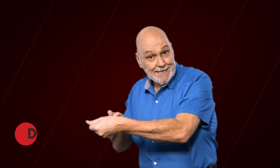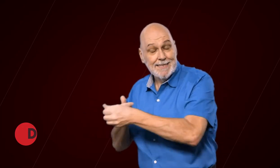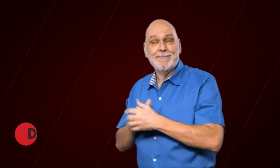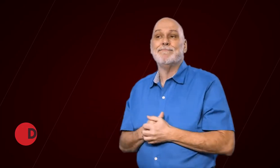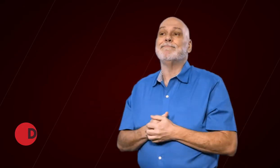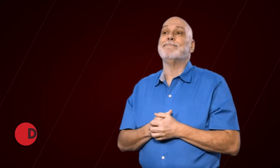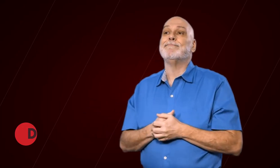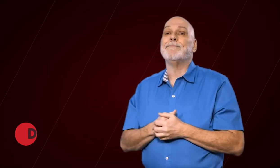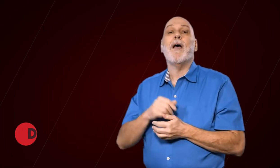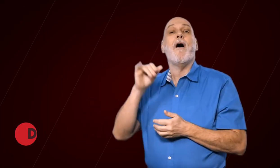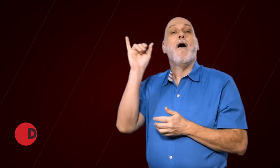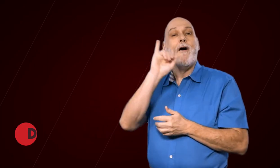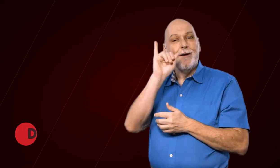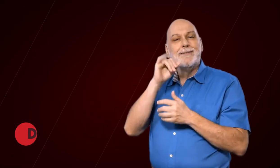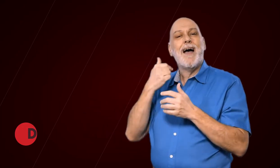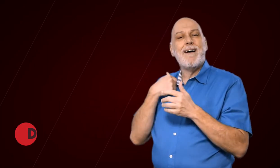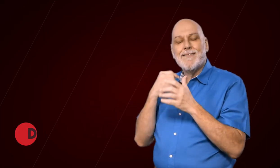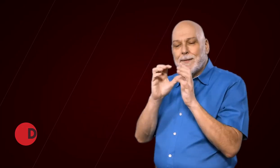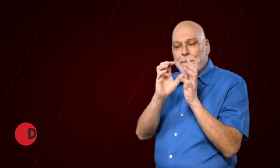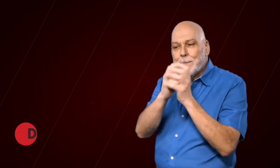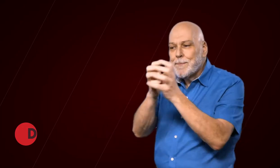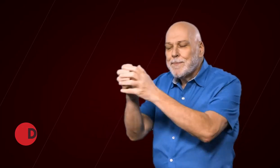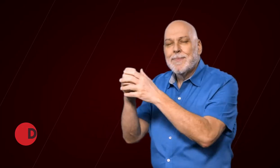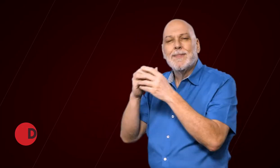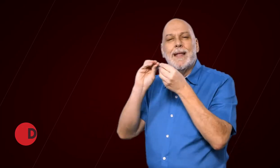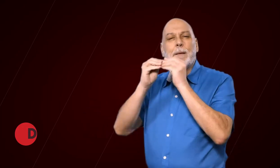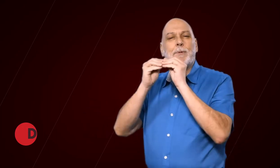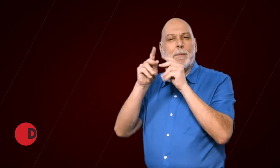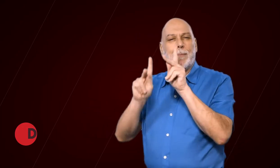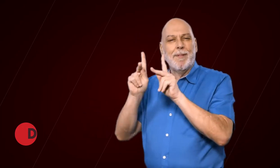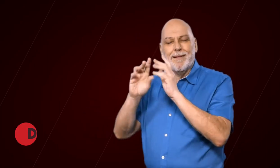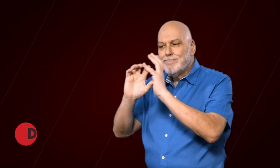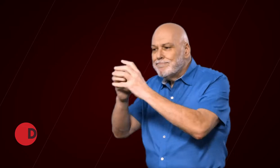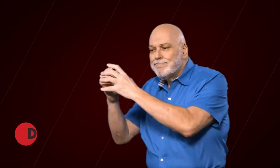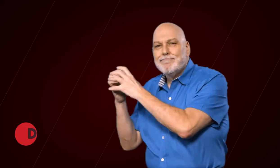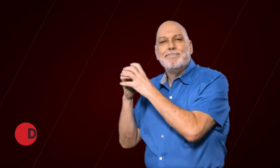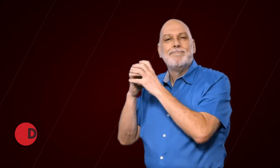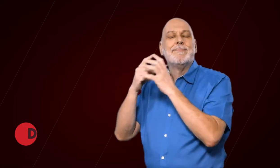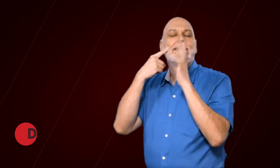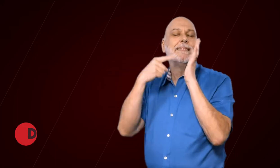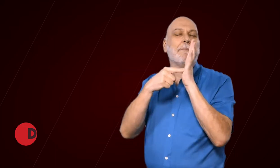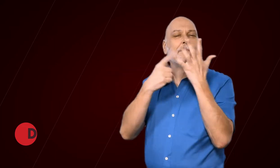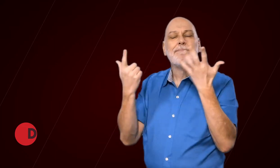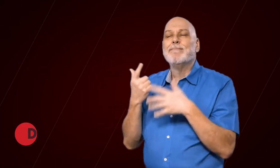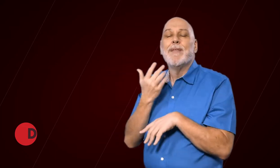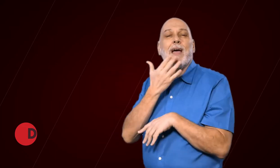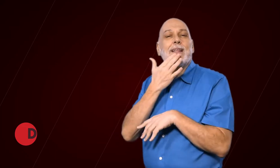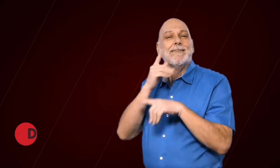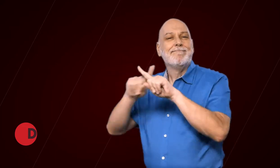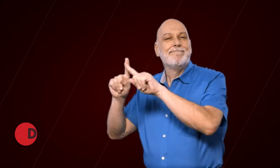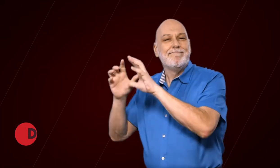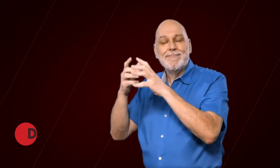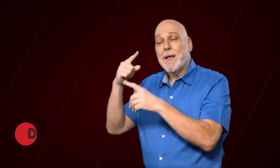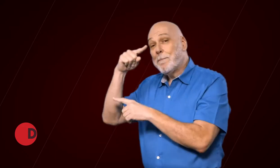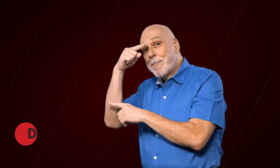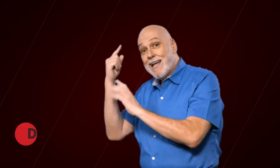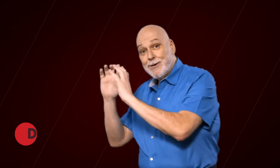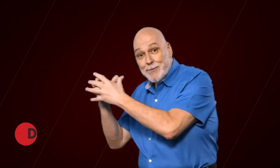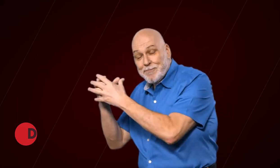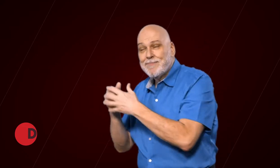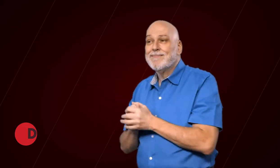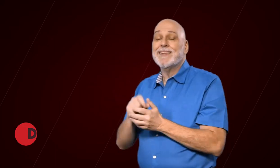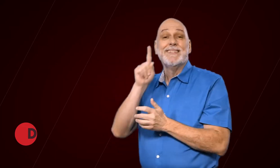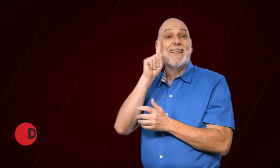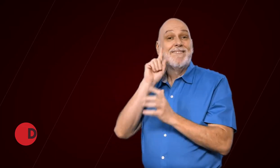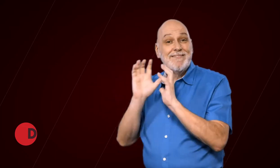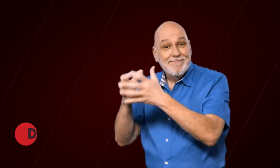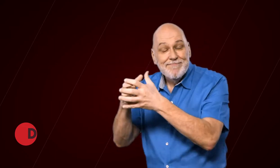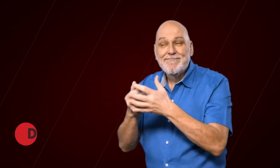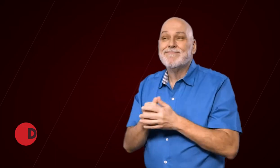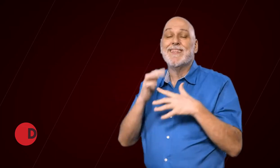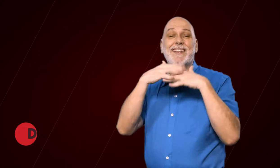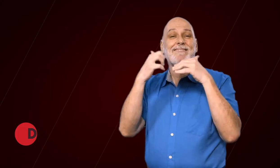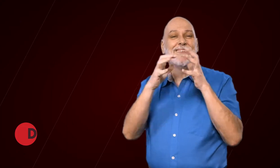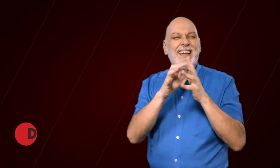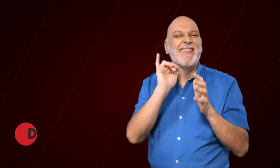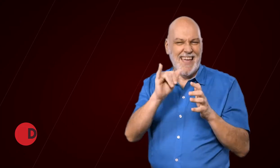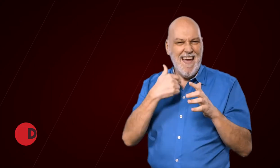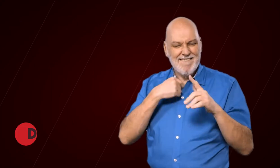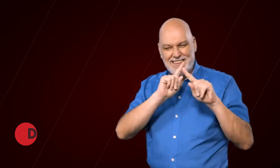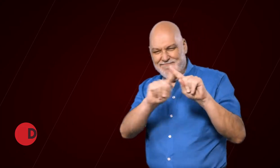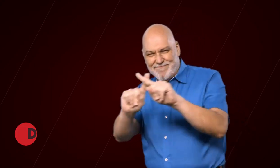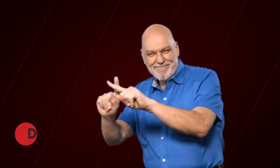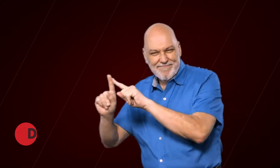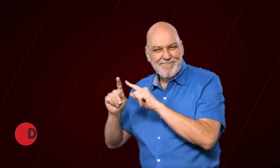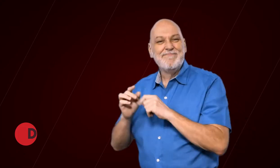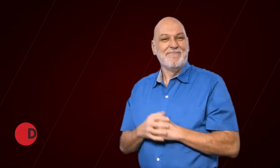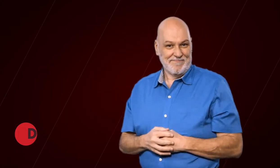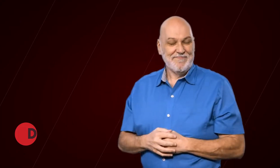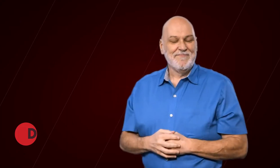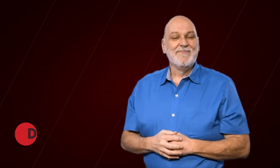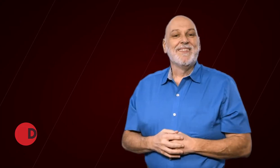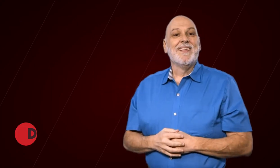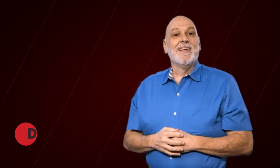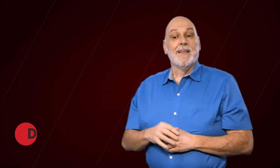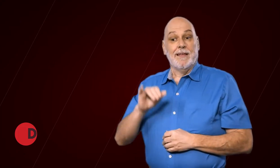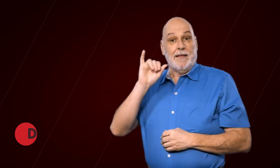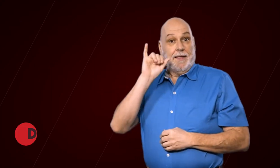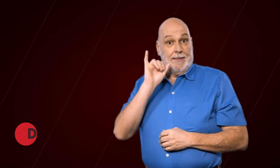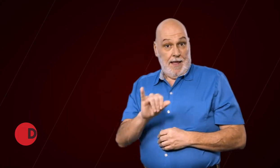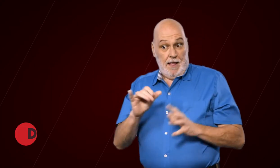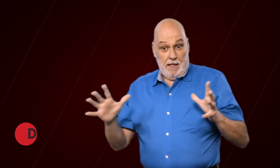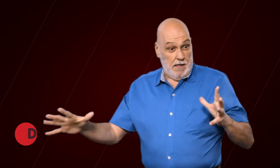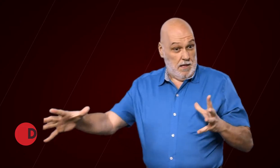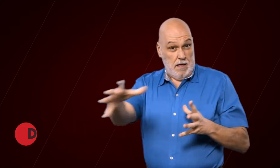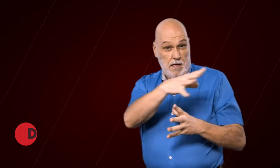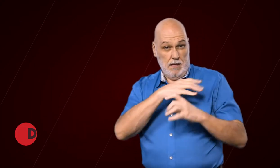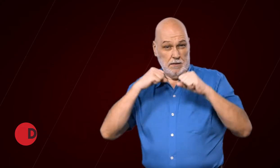income and expenditures, as well as population groups.